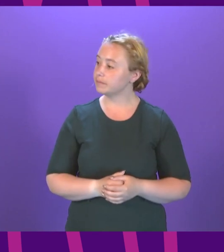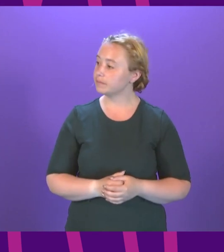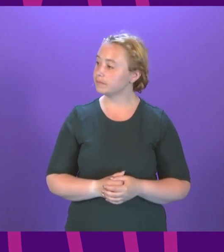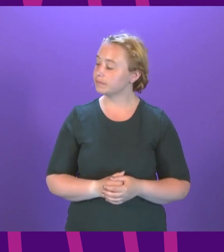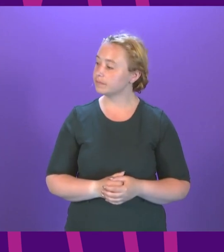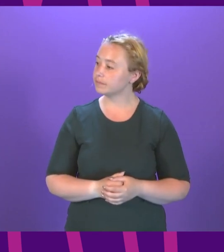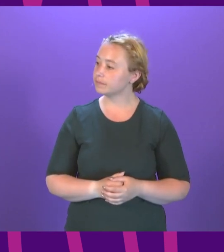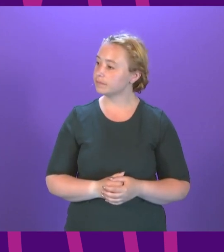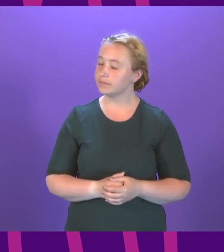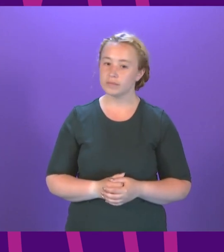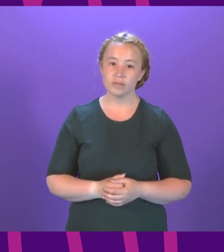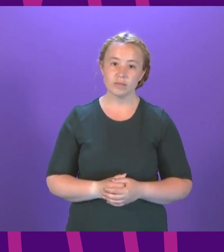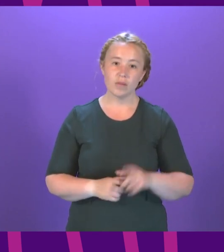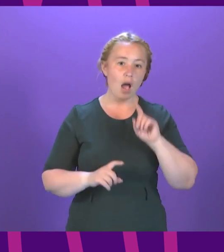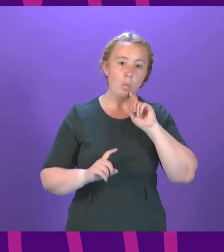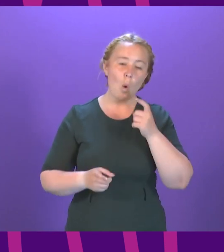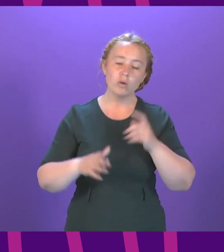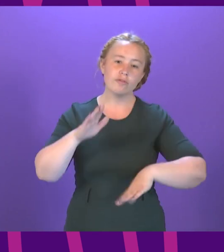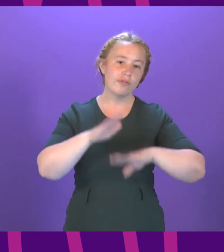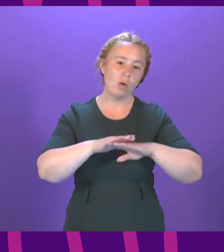I will not repeat everything that I said in response to Alasdair Allan, but that answer